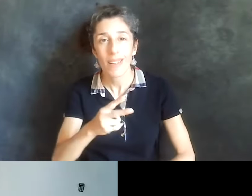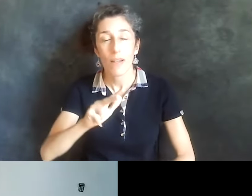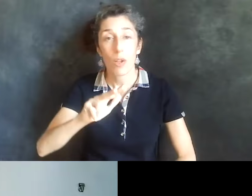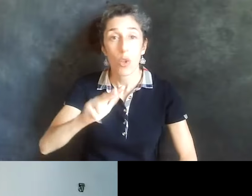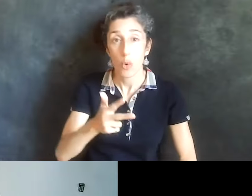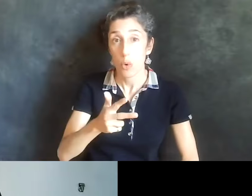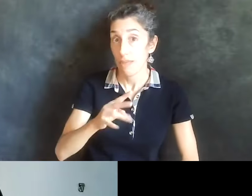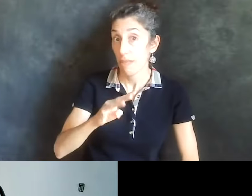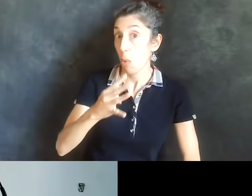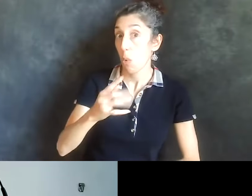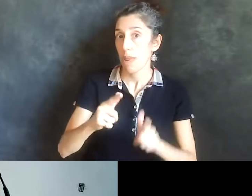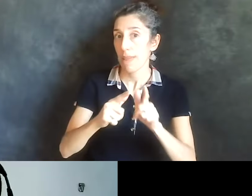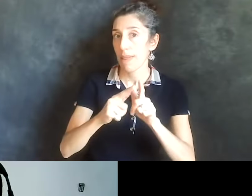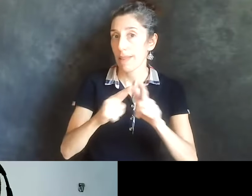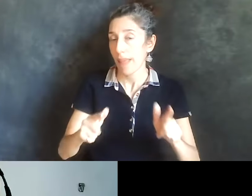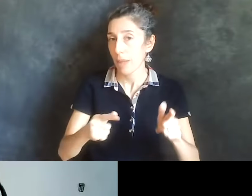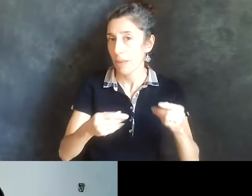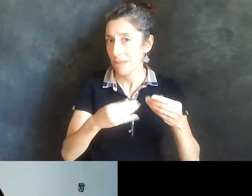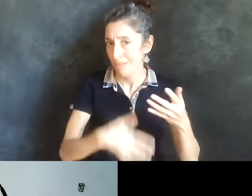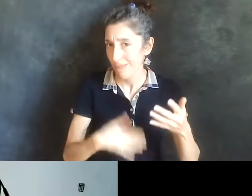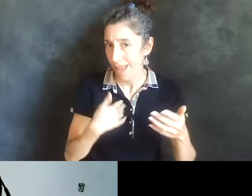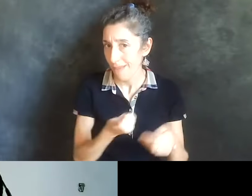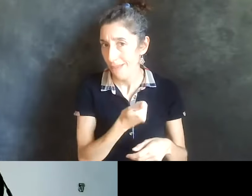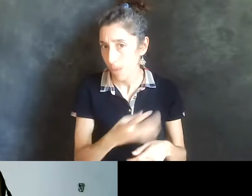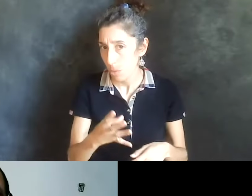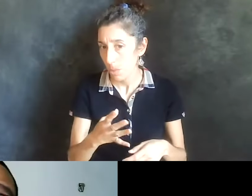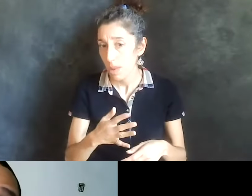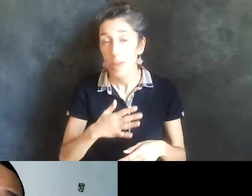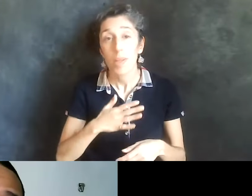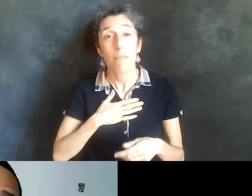what might be the most oppressive course in the college. And, I say that because